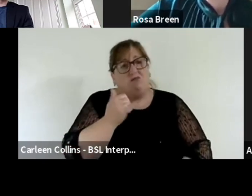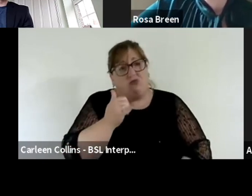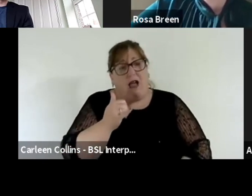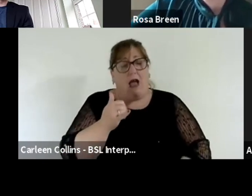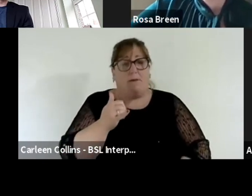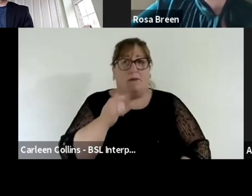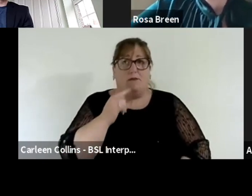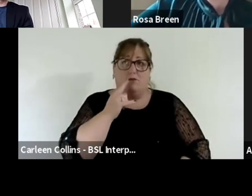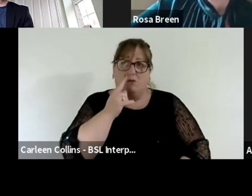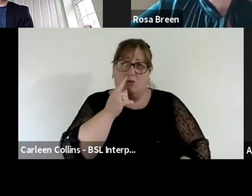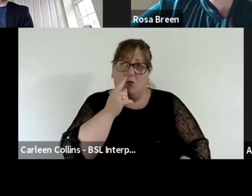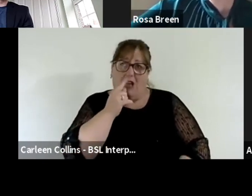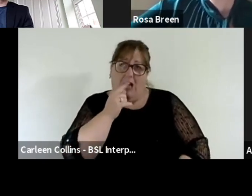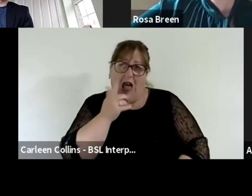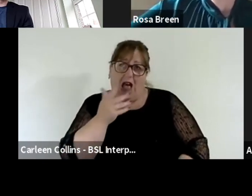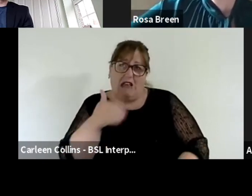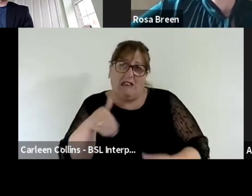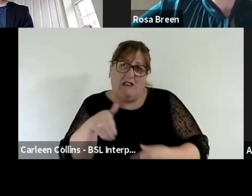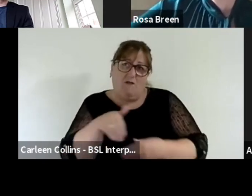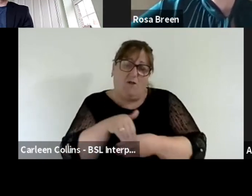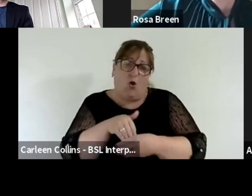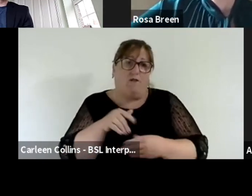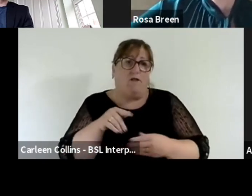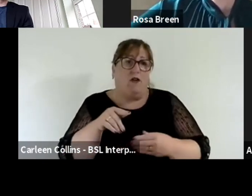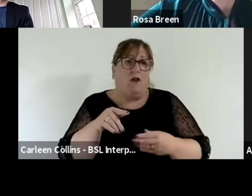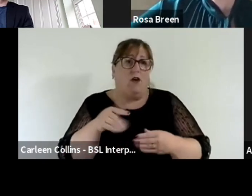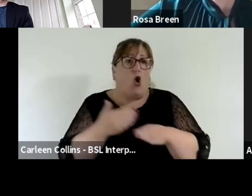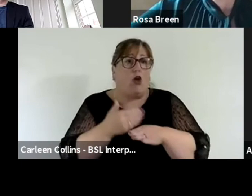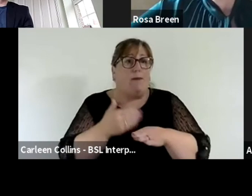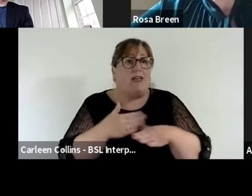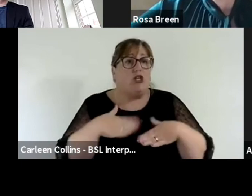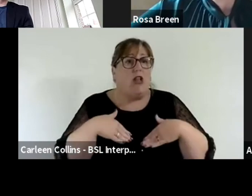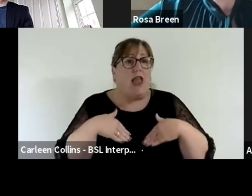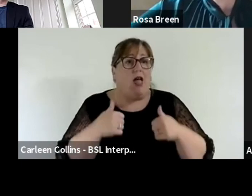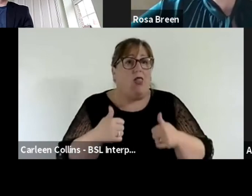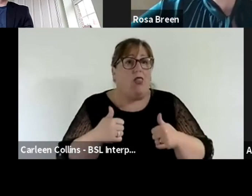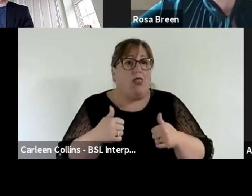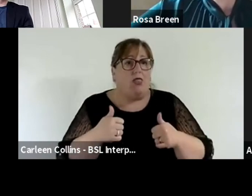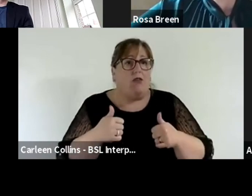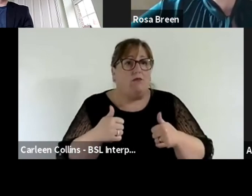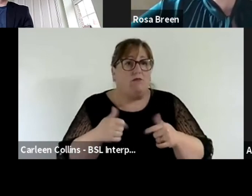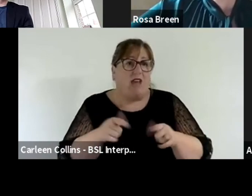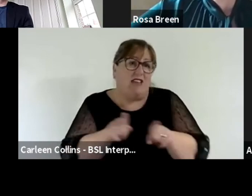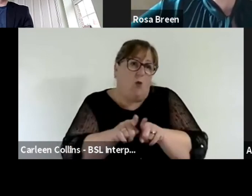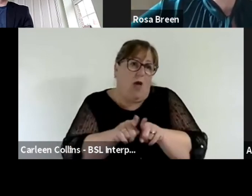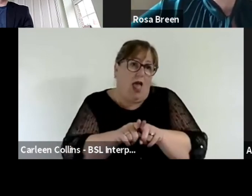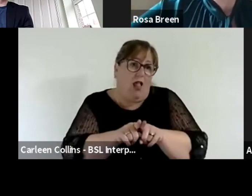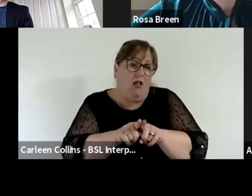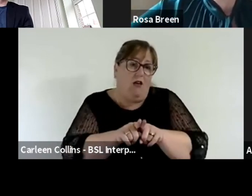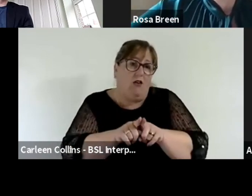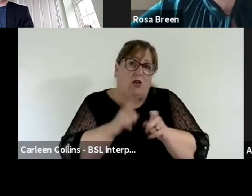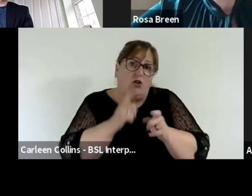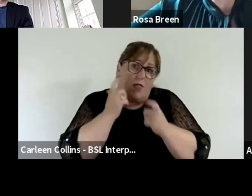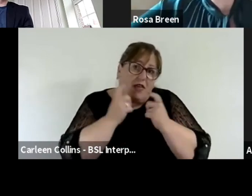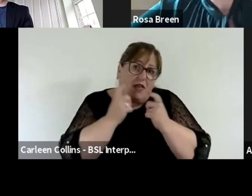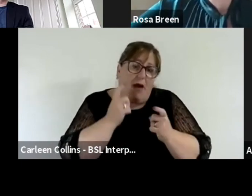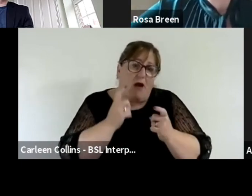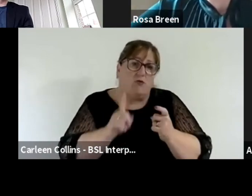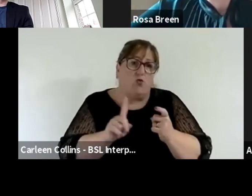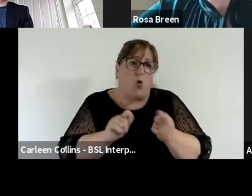okay if you have a certain condition how can we support you.